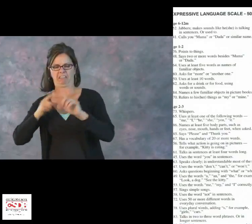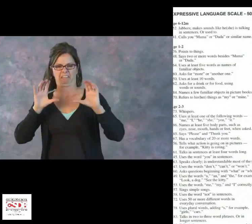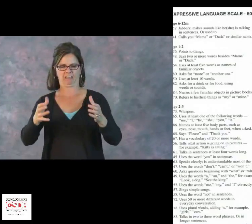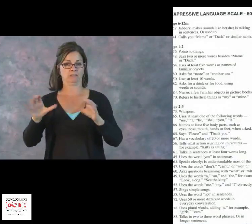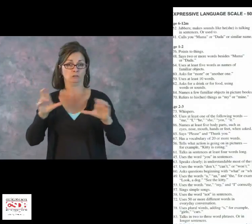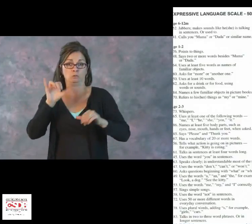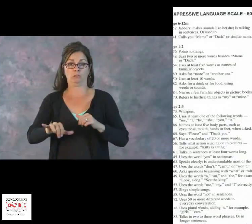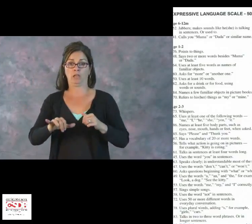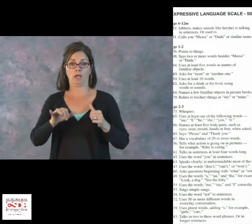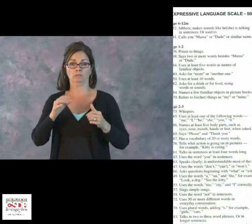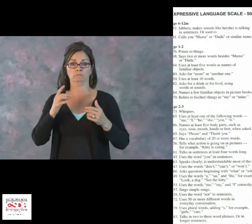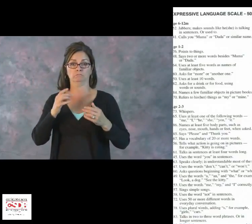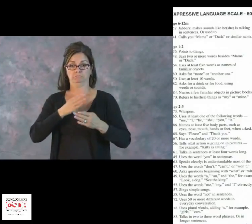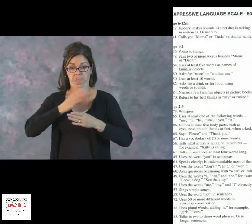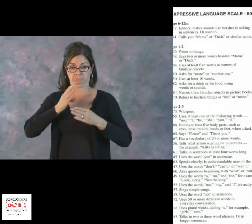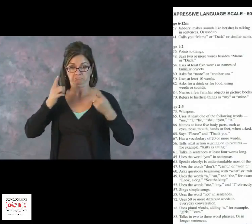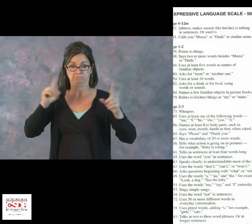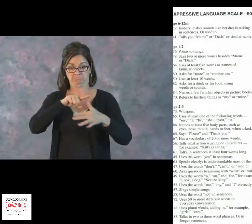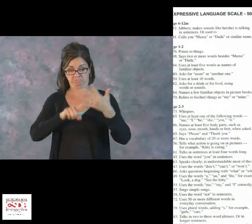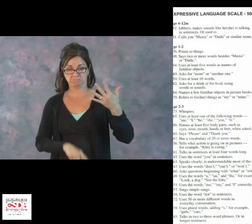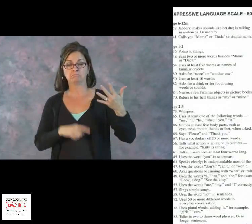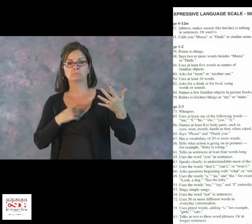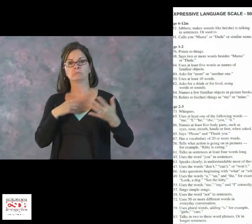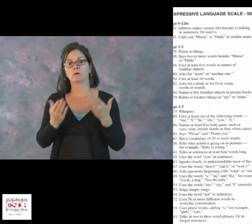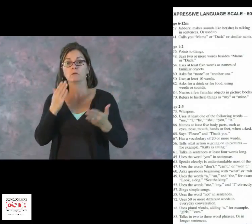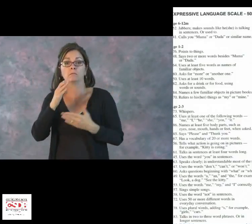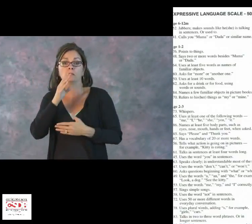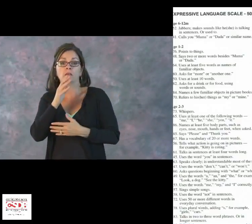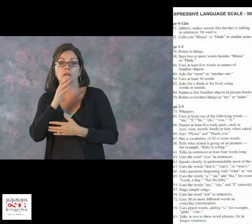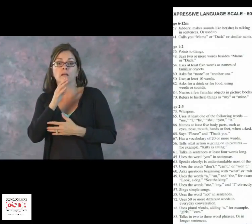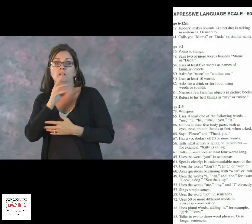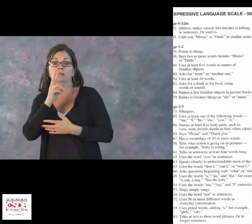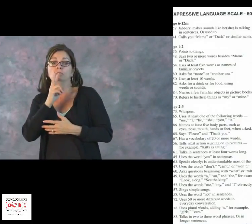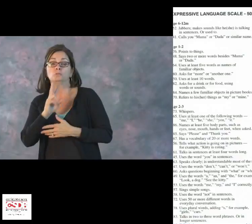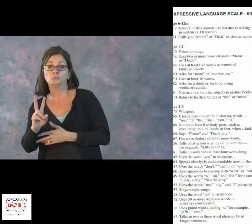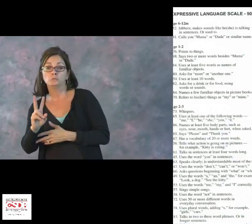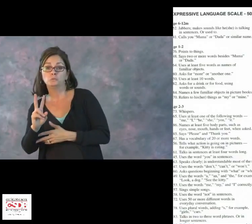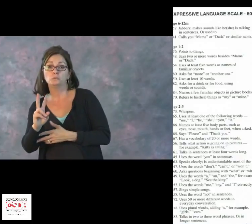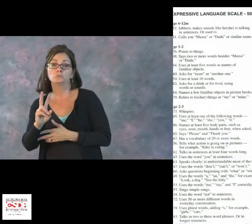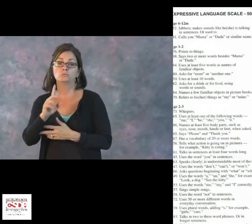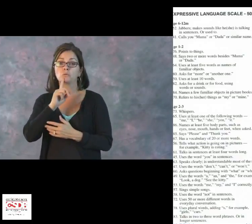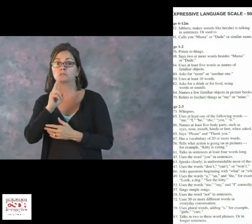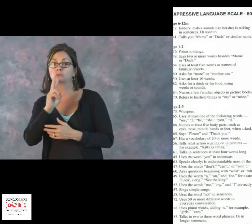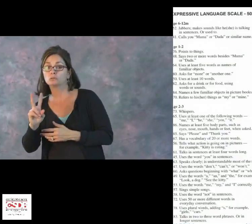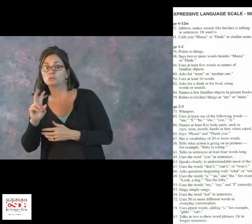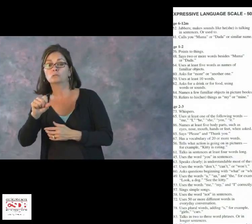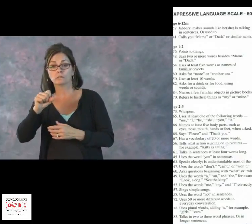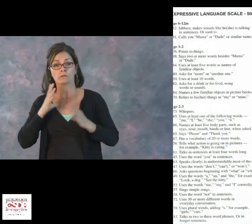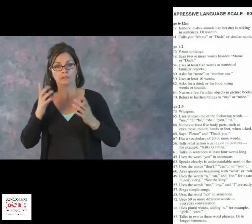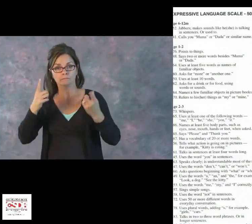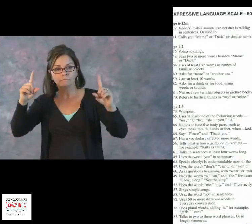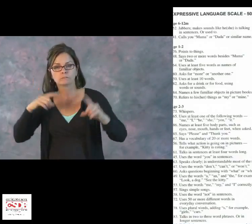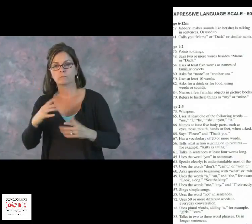at the 1-2 years age level, as well. But then when you get to the 2-3 year age level, you may see